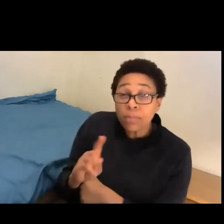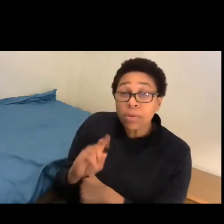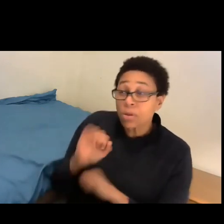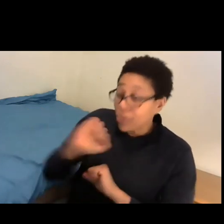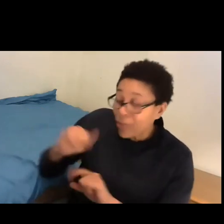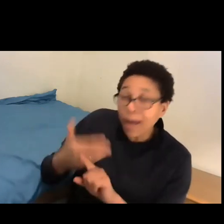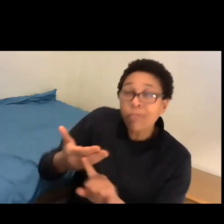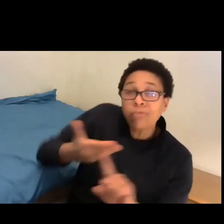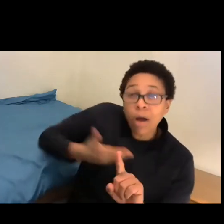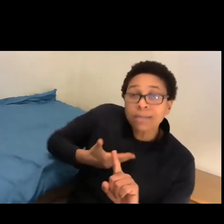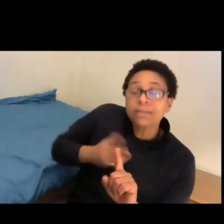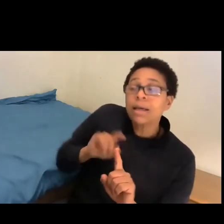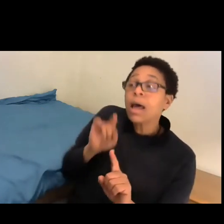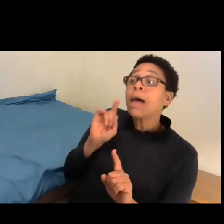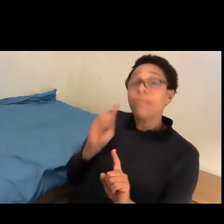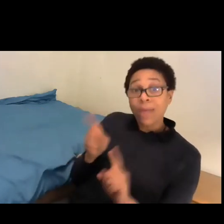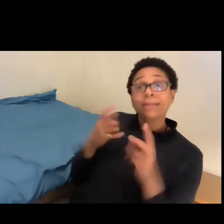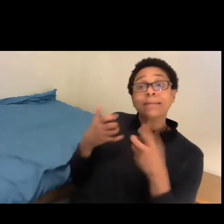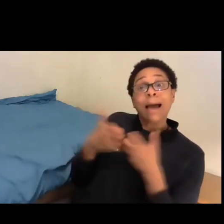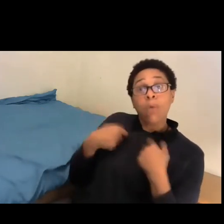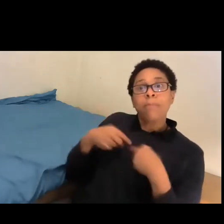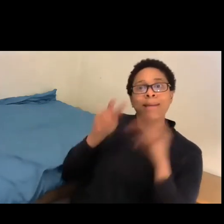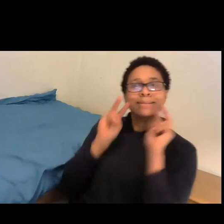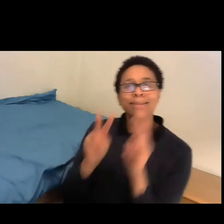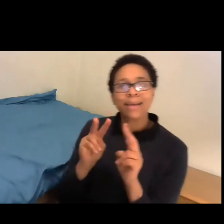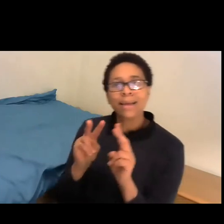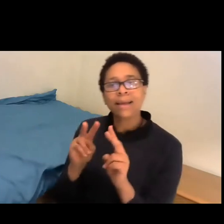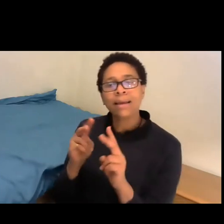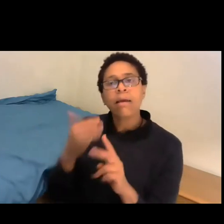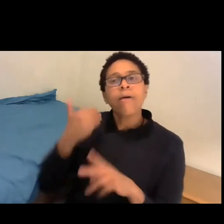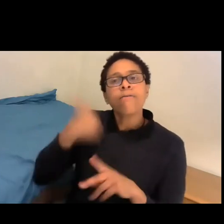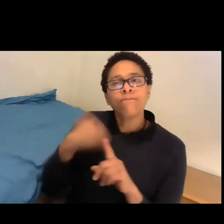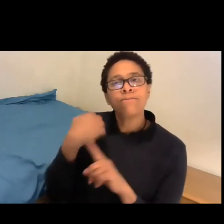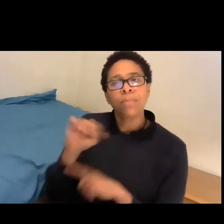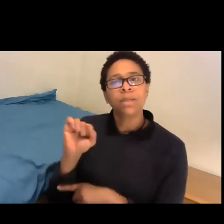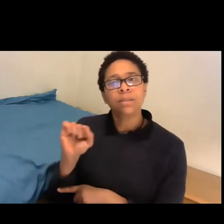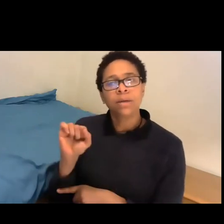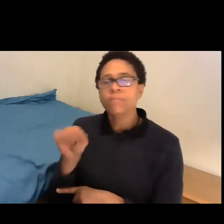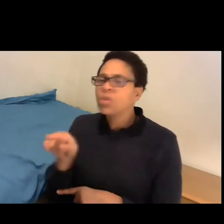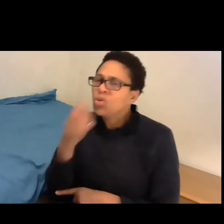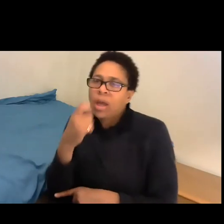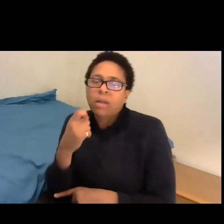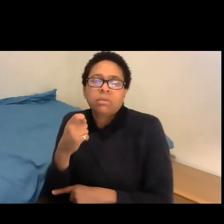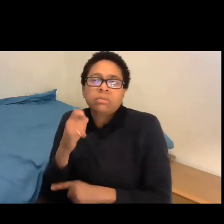feminism. And I think it's a particular kind of feminism, equality, what you want post colonial, third world, whatever.